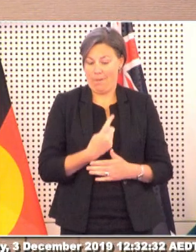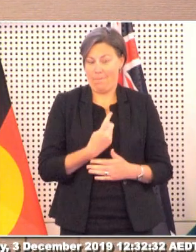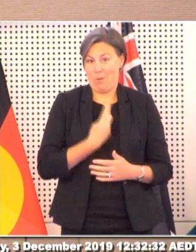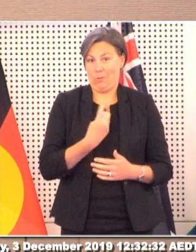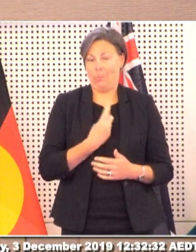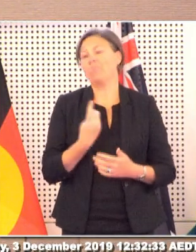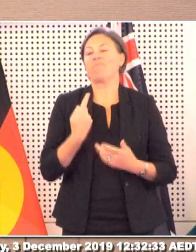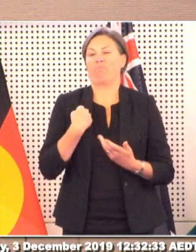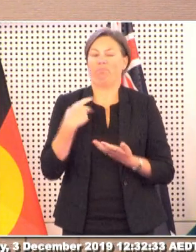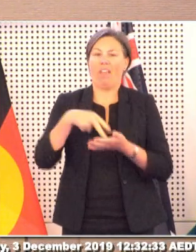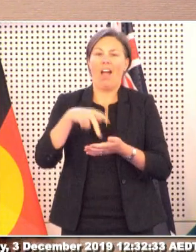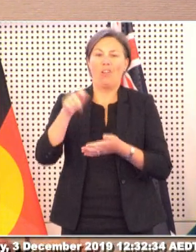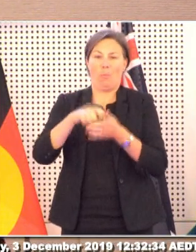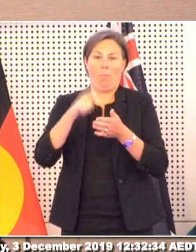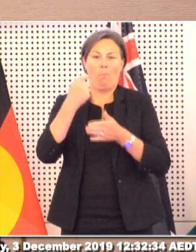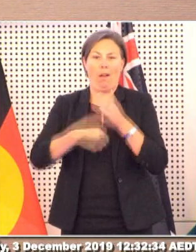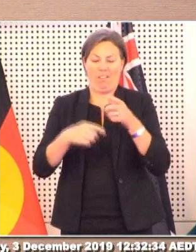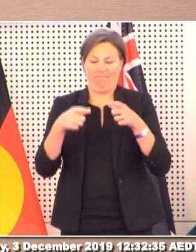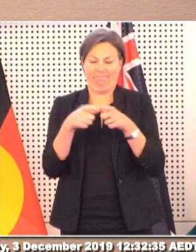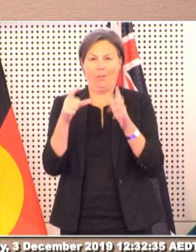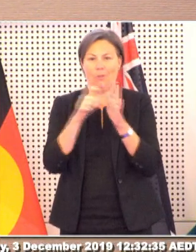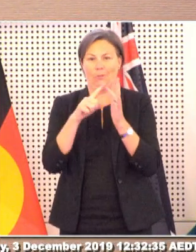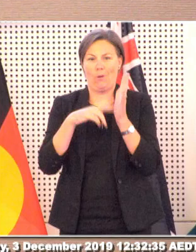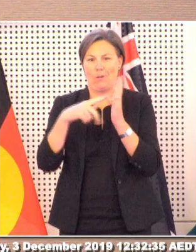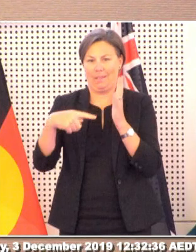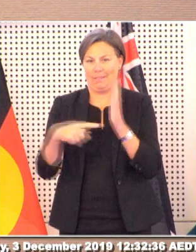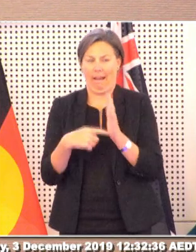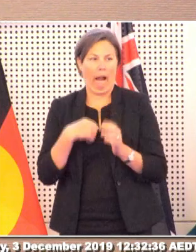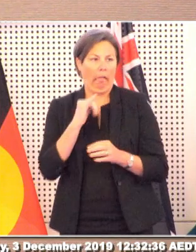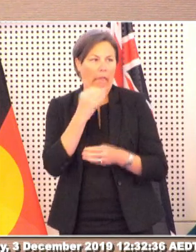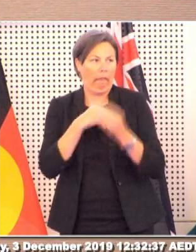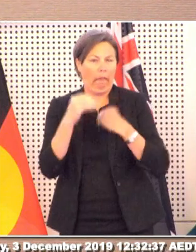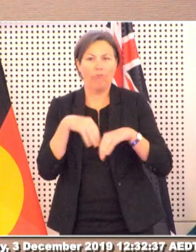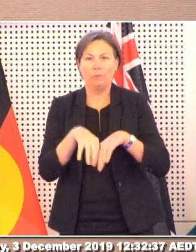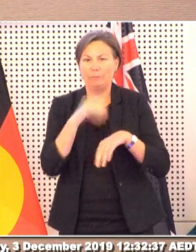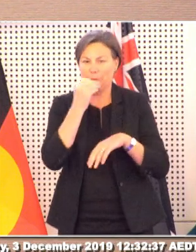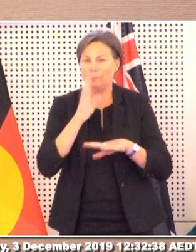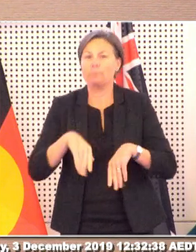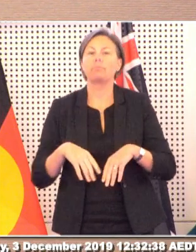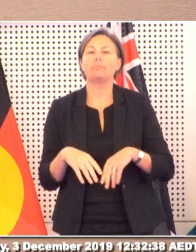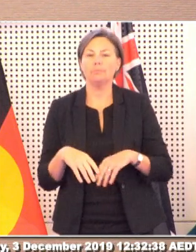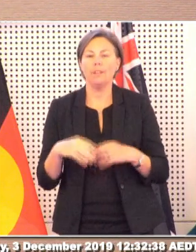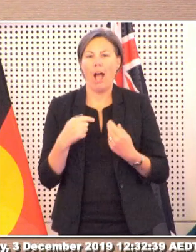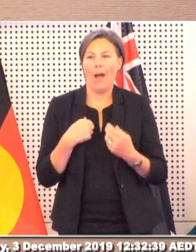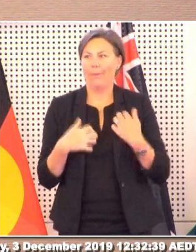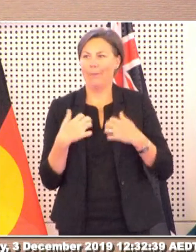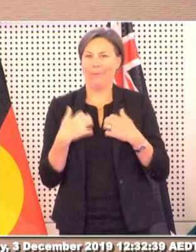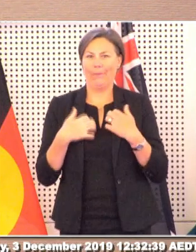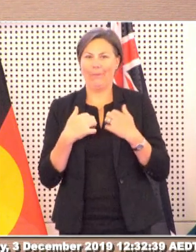This is going to tell you about my bad habits. And I was rewarding myself for doing my groceries.